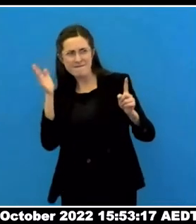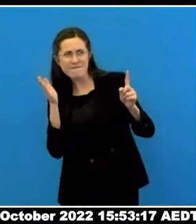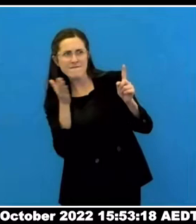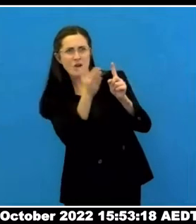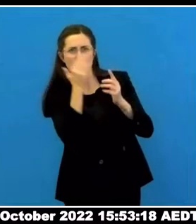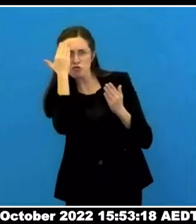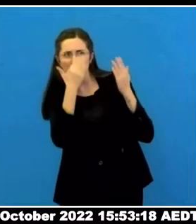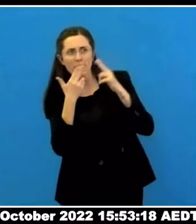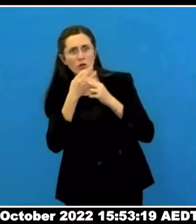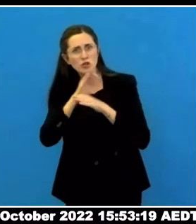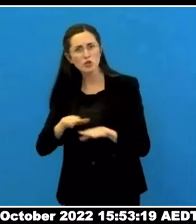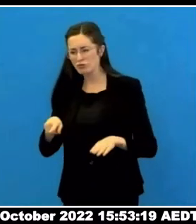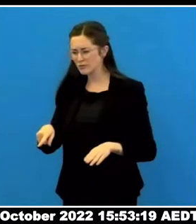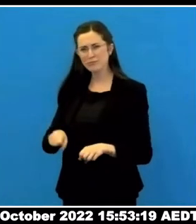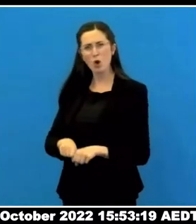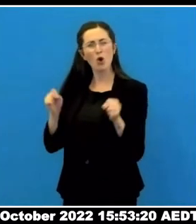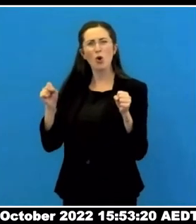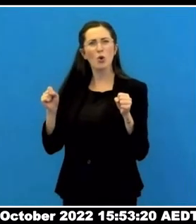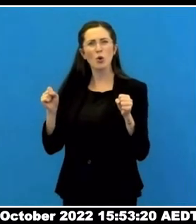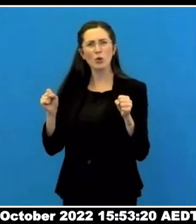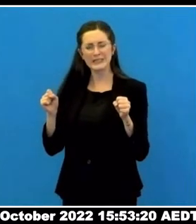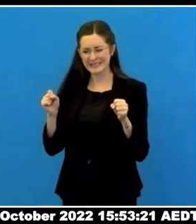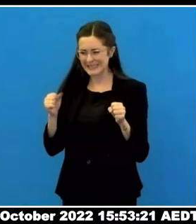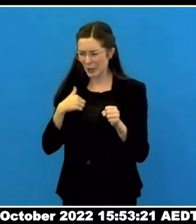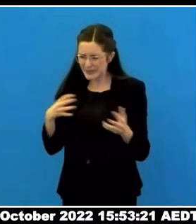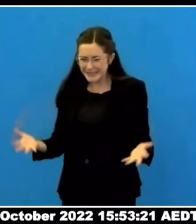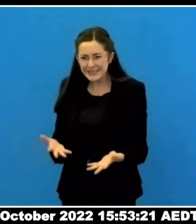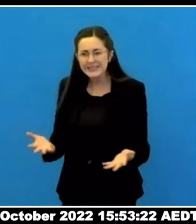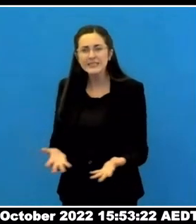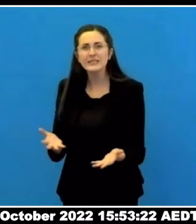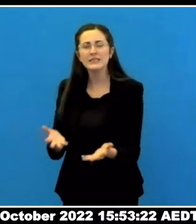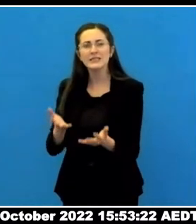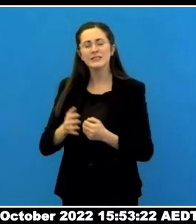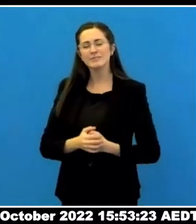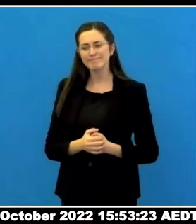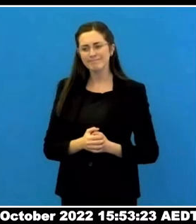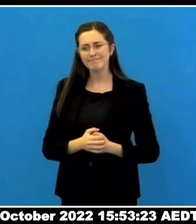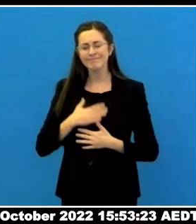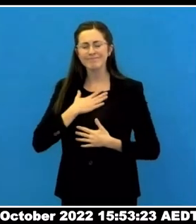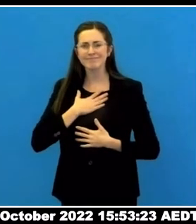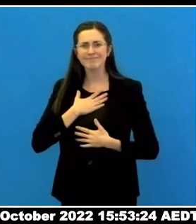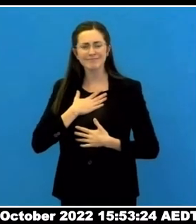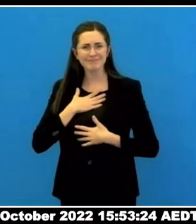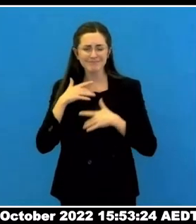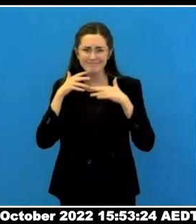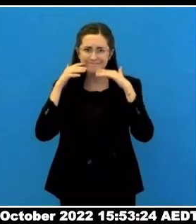And then because no support, he turn to drug habits.